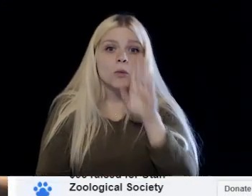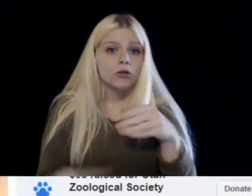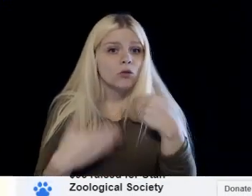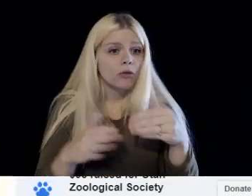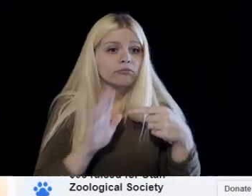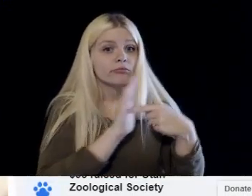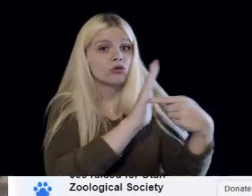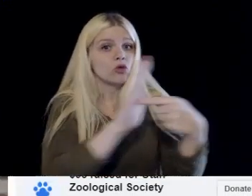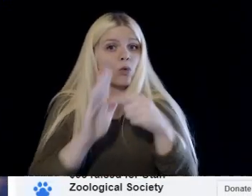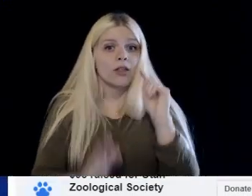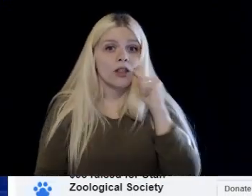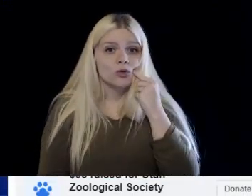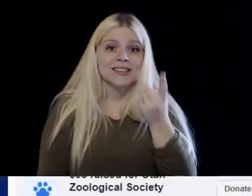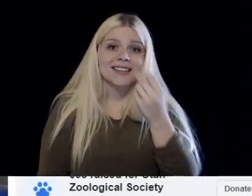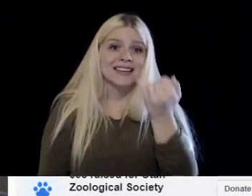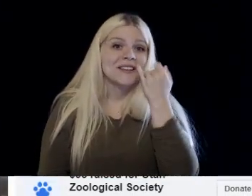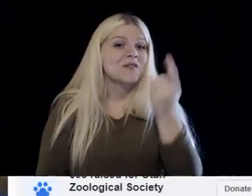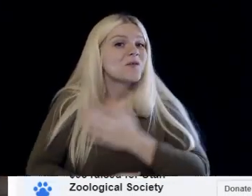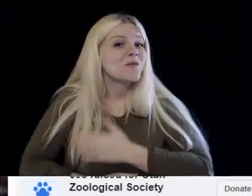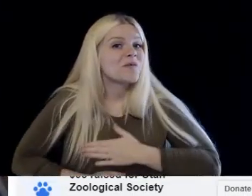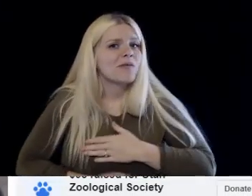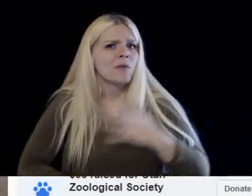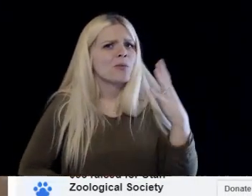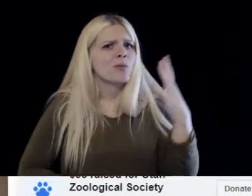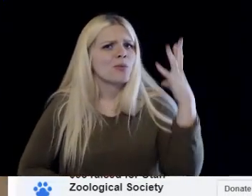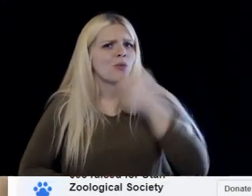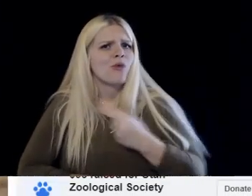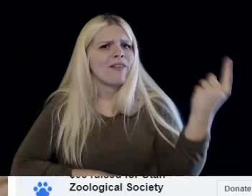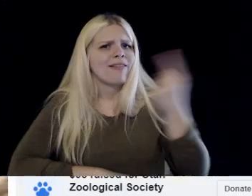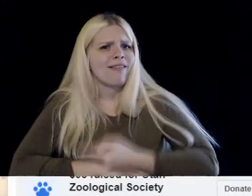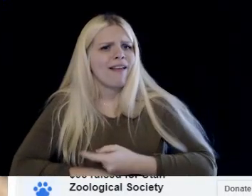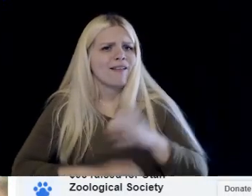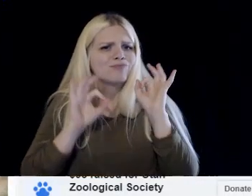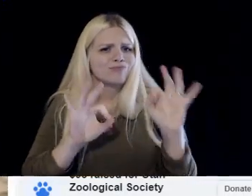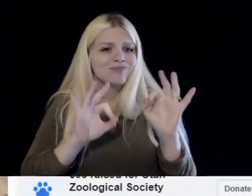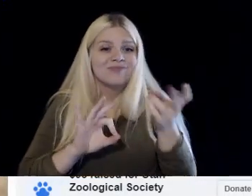they enjoy it. It's a beautiful day out there. Look at this wagon of treats and toys!